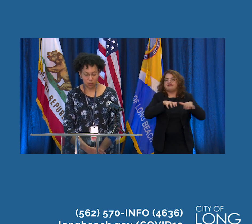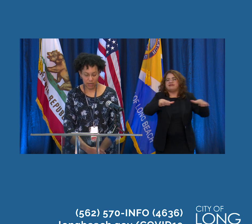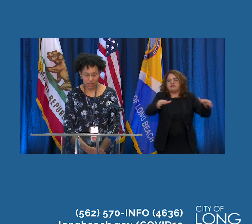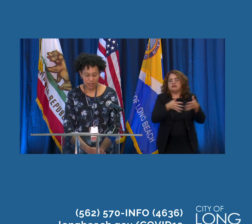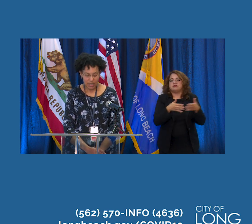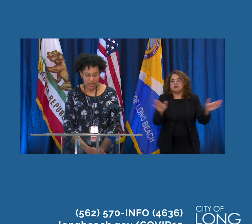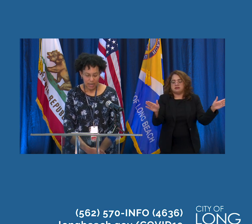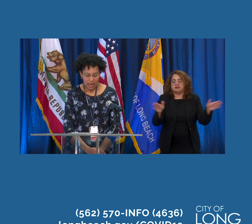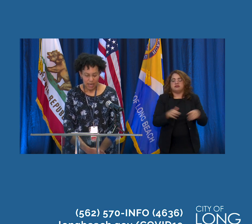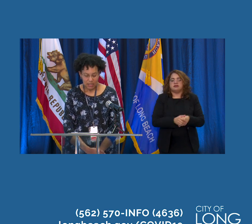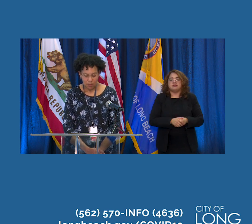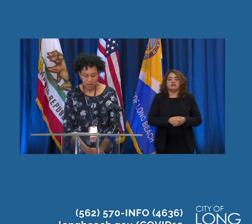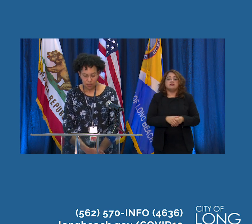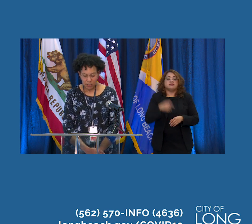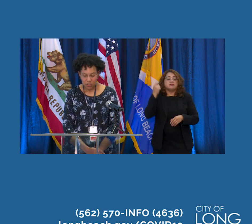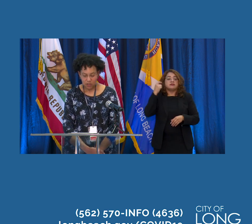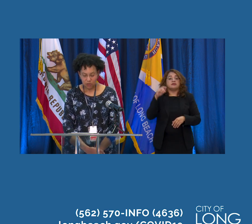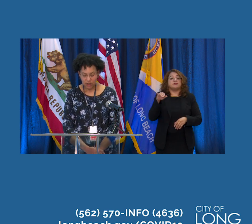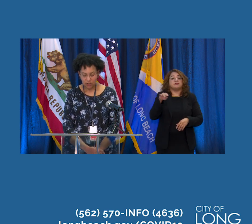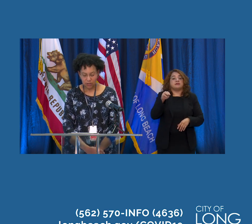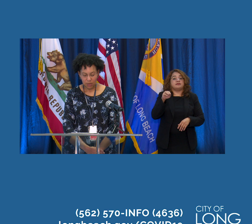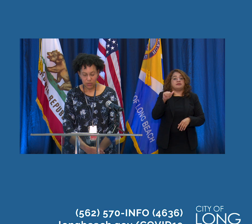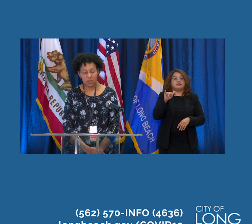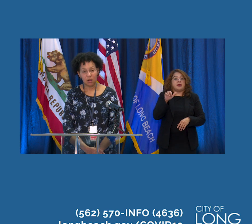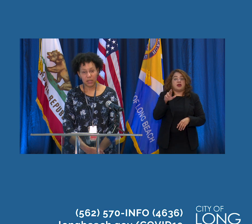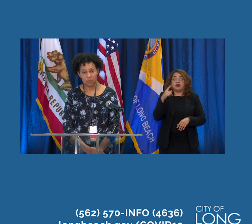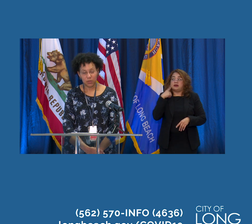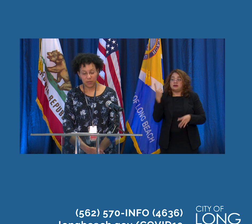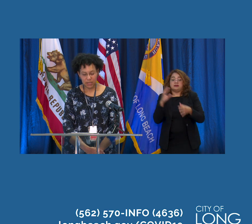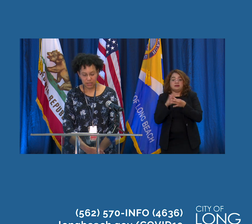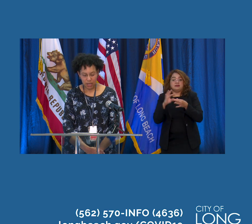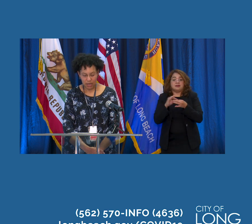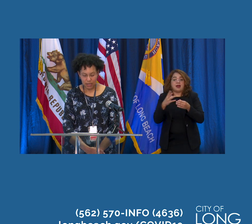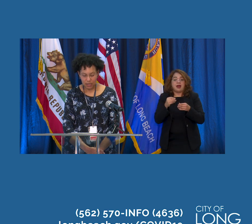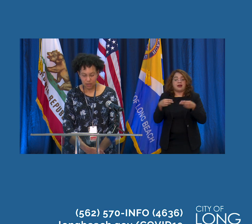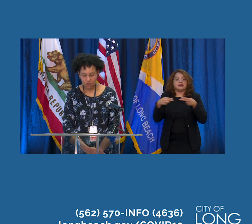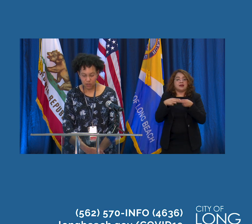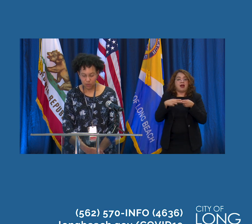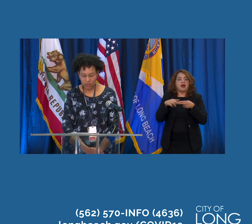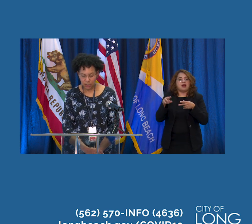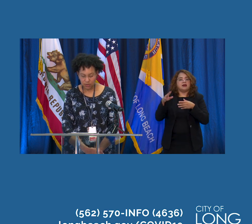rate, as the mayor mentioned earlier and we saw in the previous slide, the new tiered